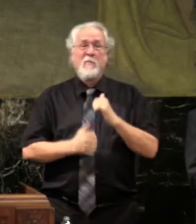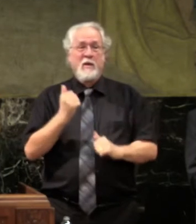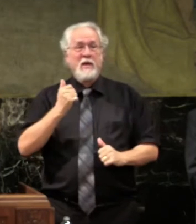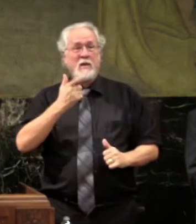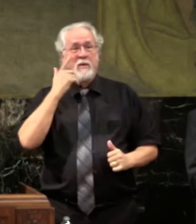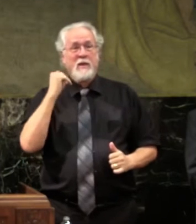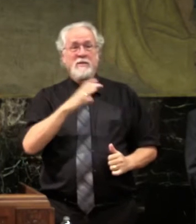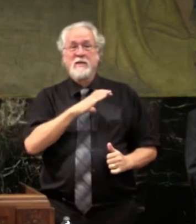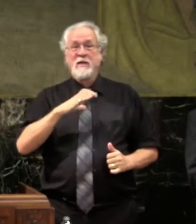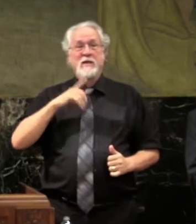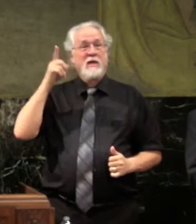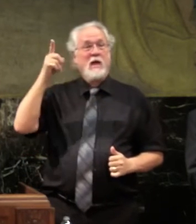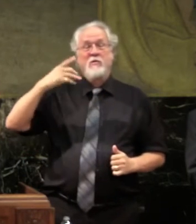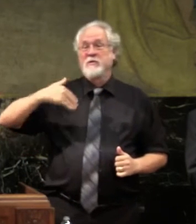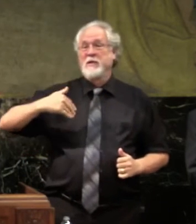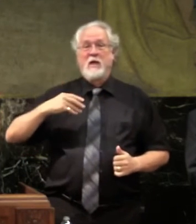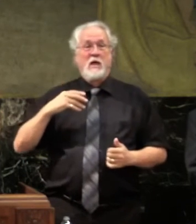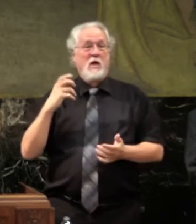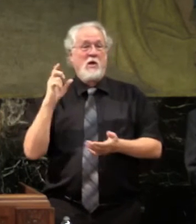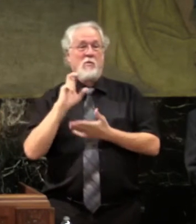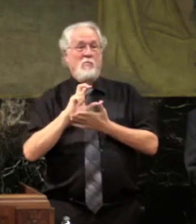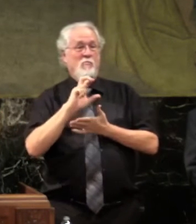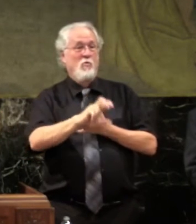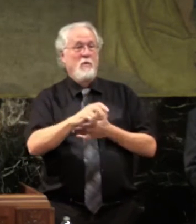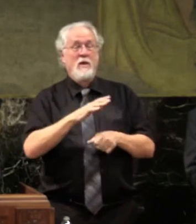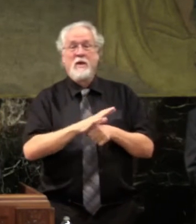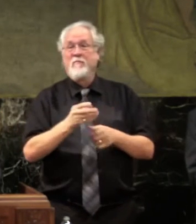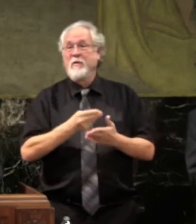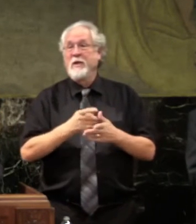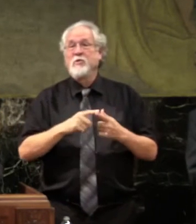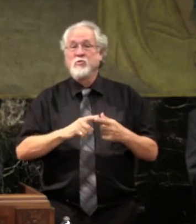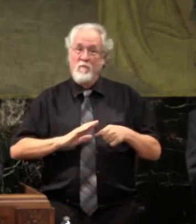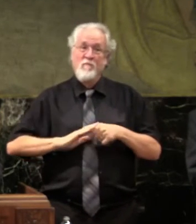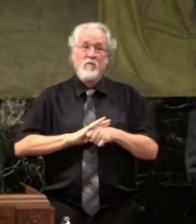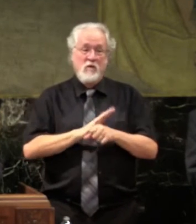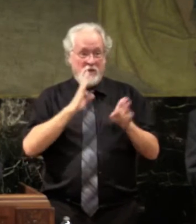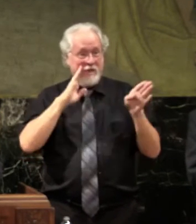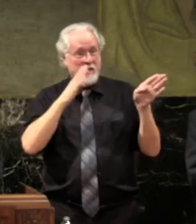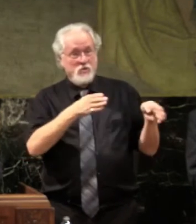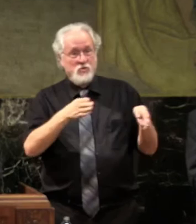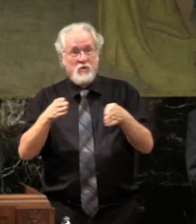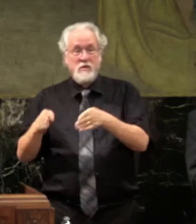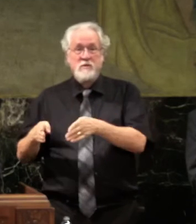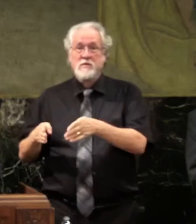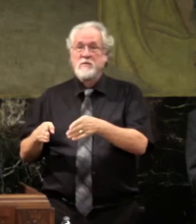Congress is not get appropriated enough money to fully address the extent of